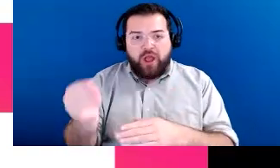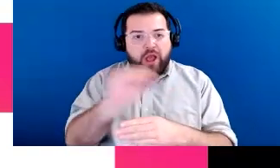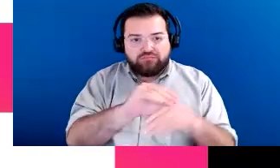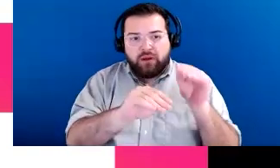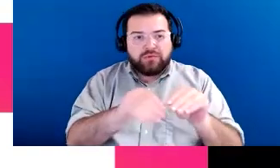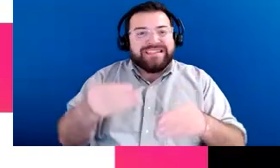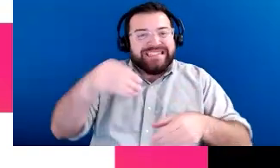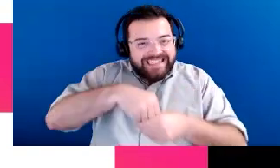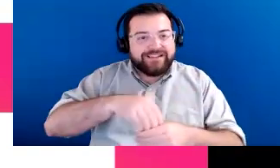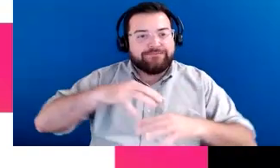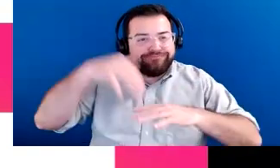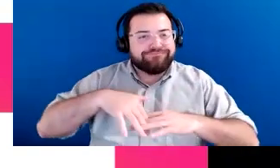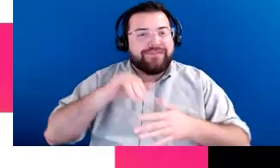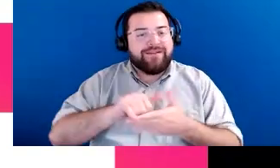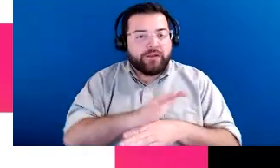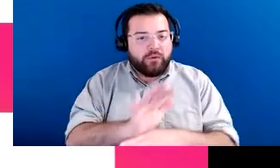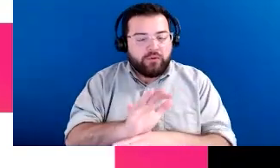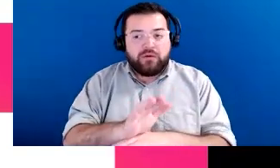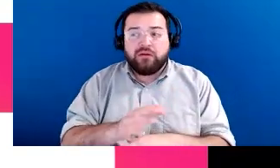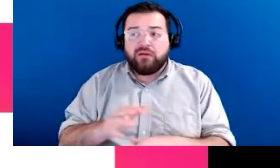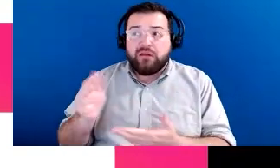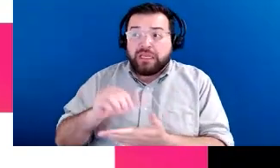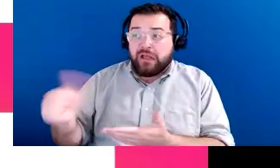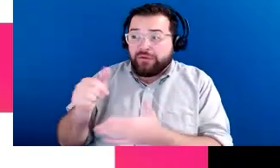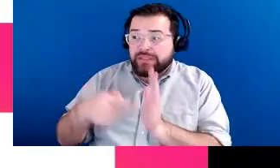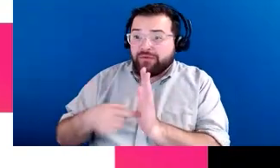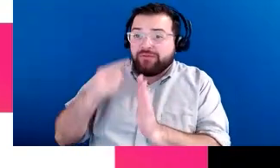What are, are there any other examples of follow up